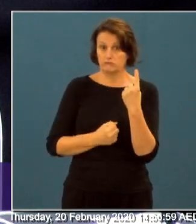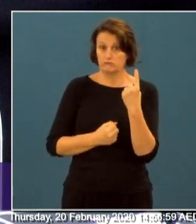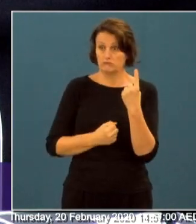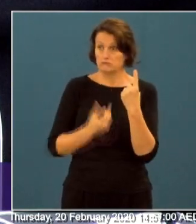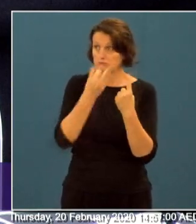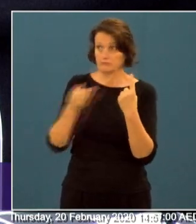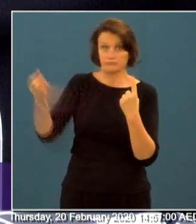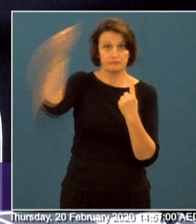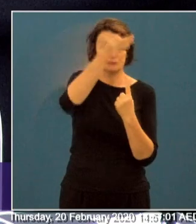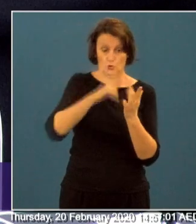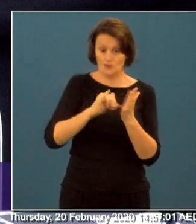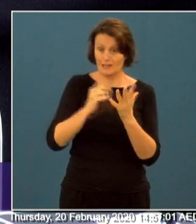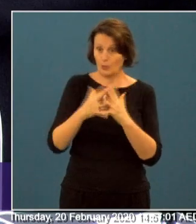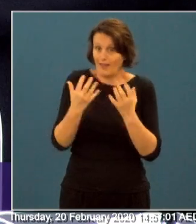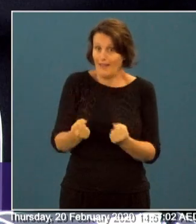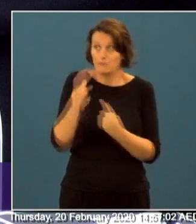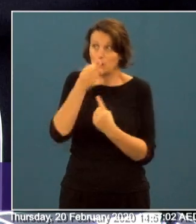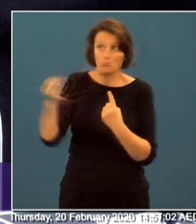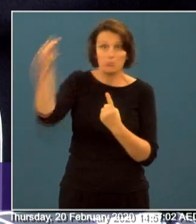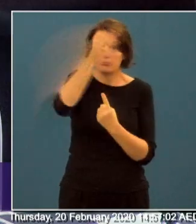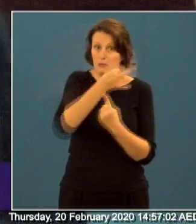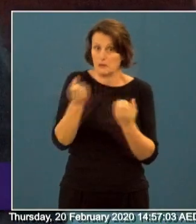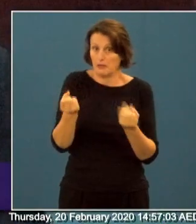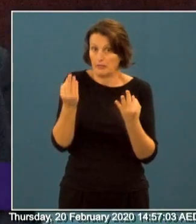I'm not aware of any other resource like this. All right.